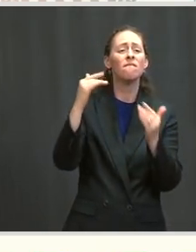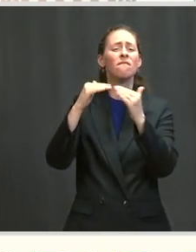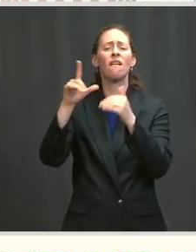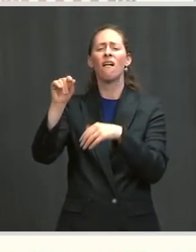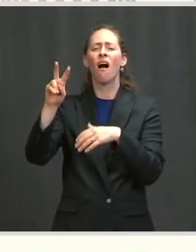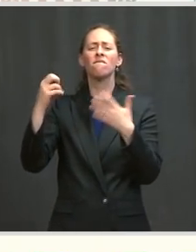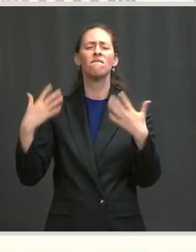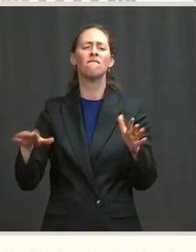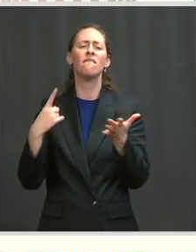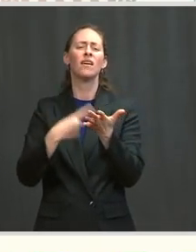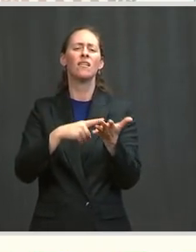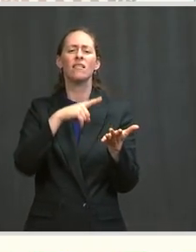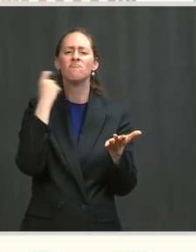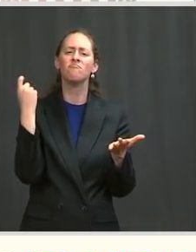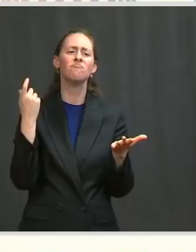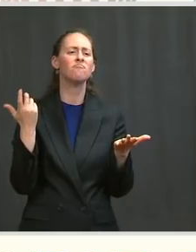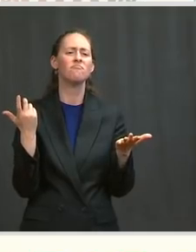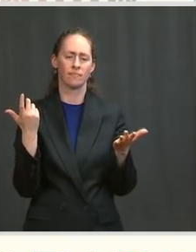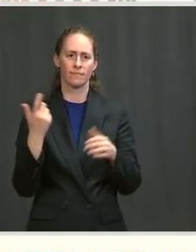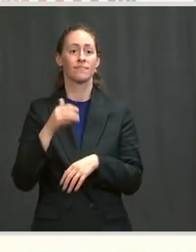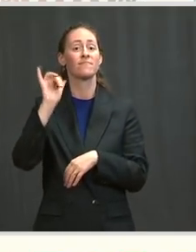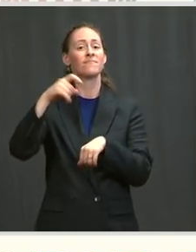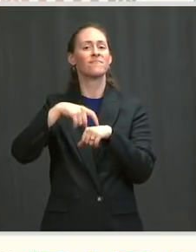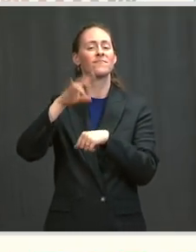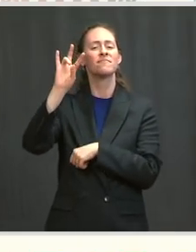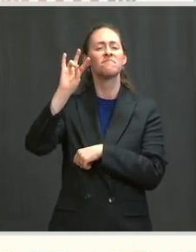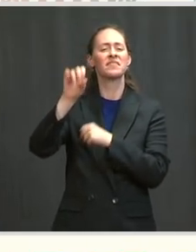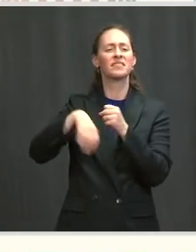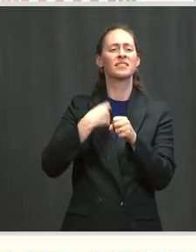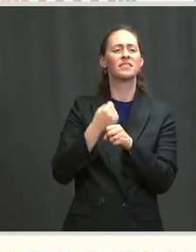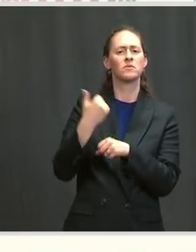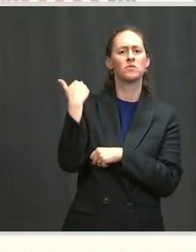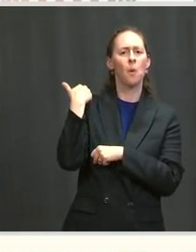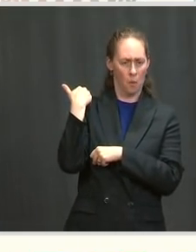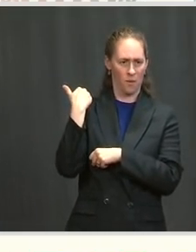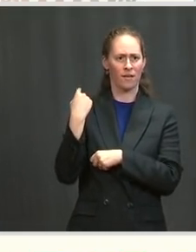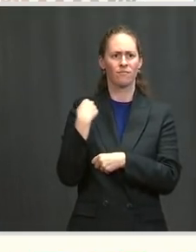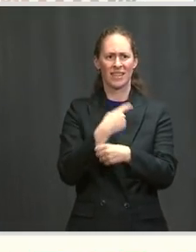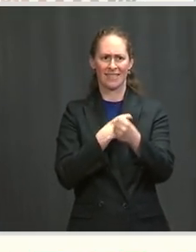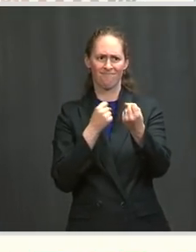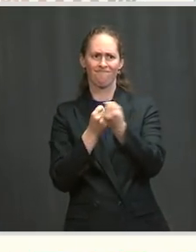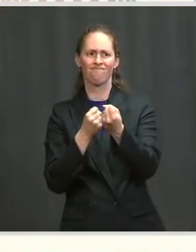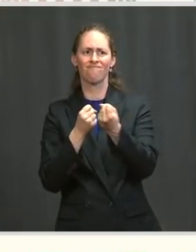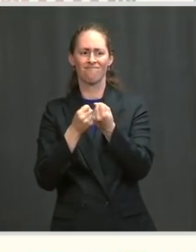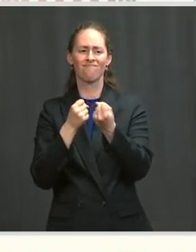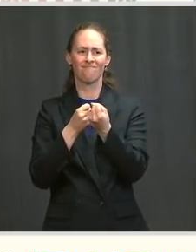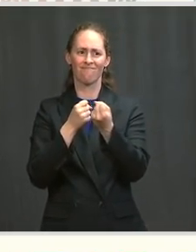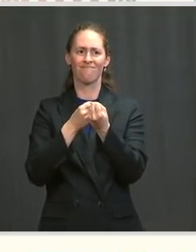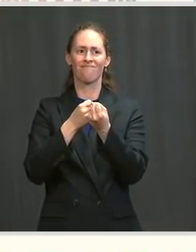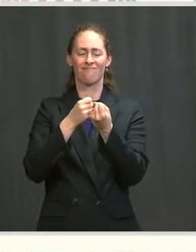when the Supreme Court ruled in favor of marriage equality, we're all reminded of the White House lit up in rainbow colors.